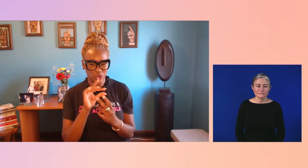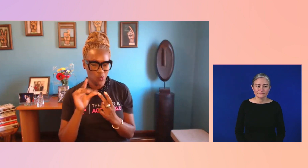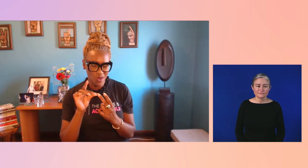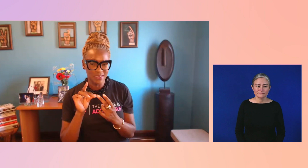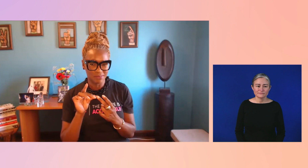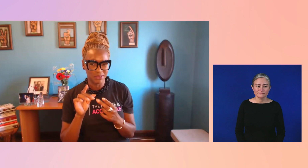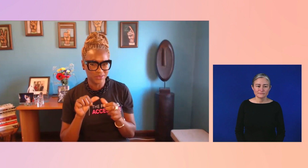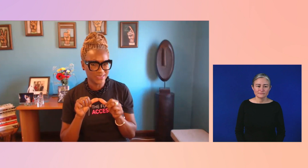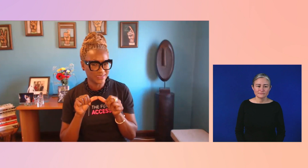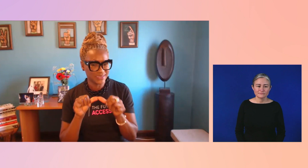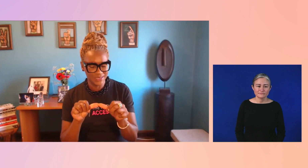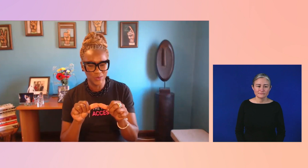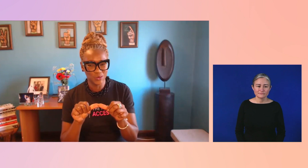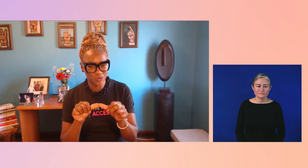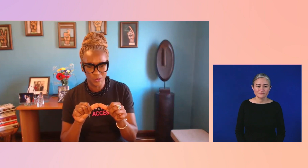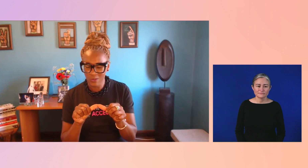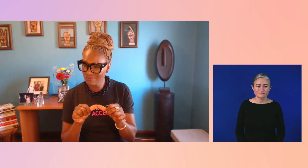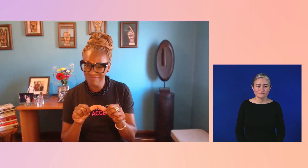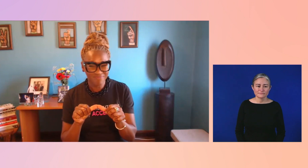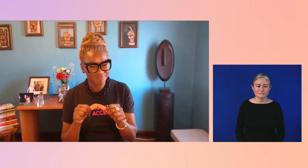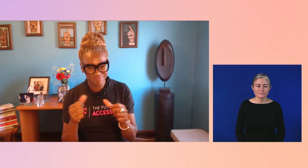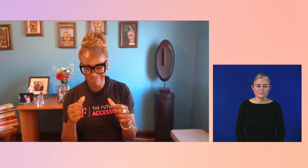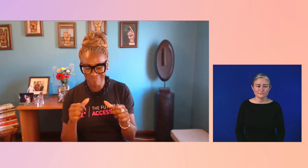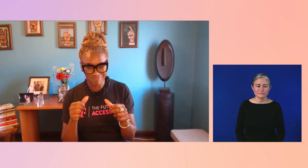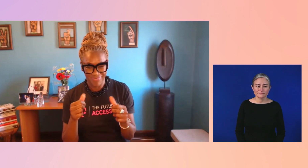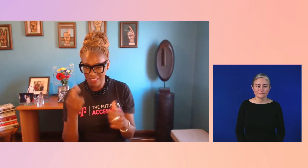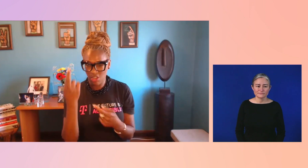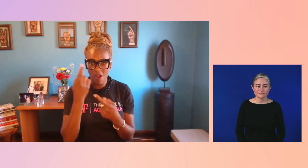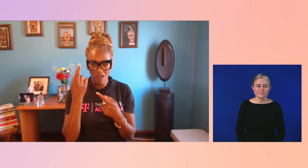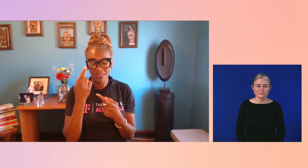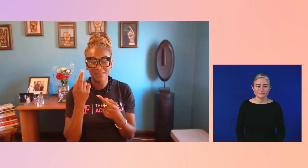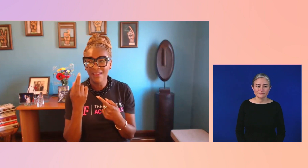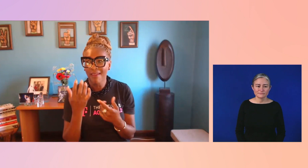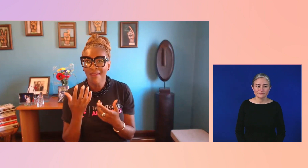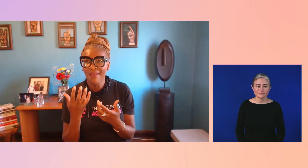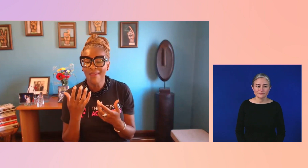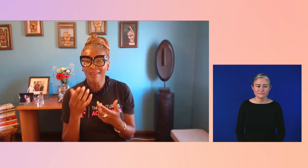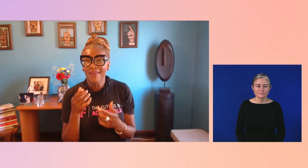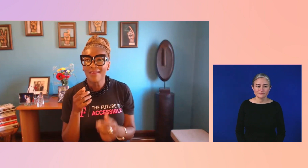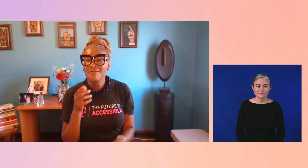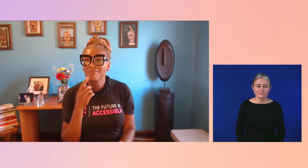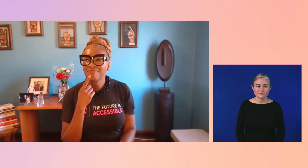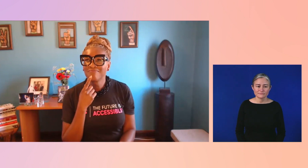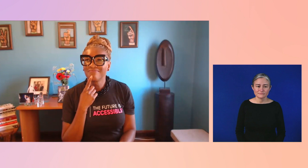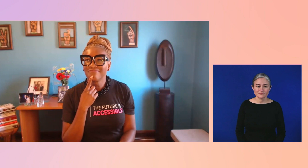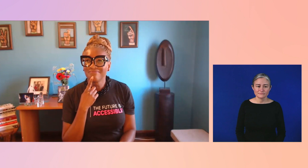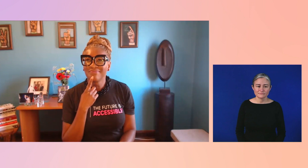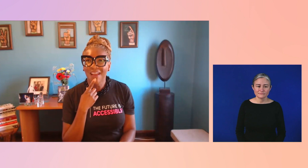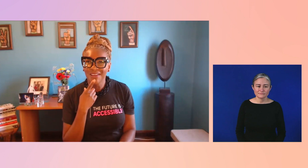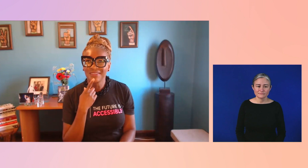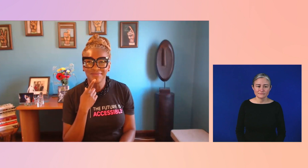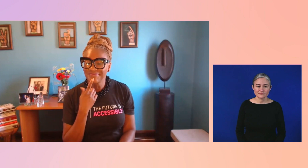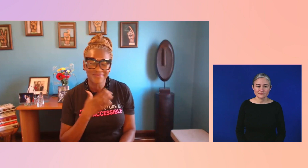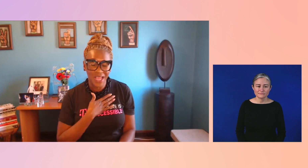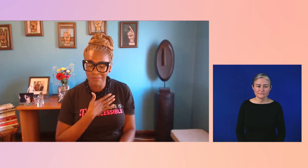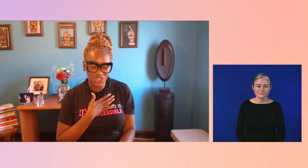I have no choice but to continue on in those tough moments, continue on with the cause.